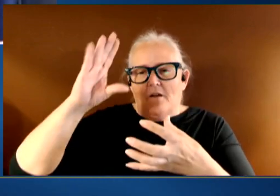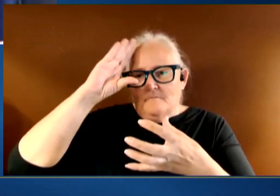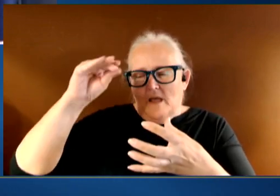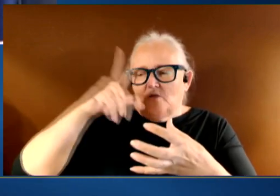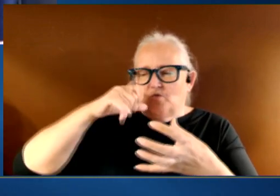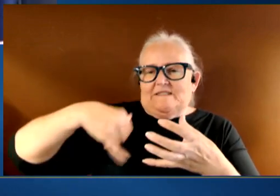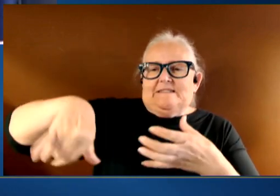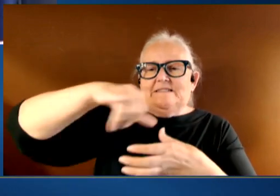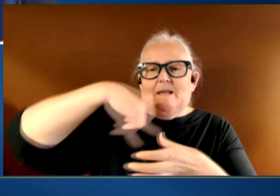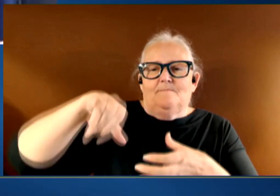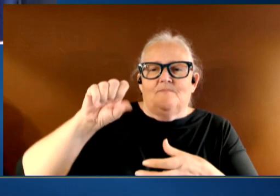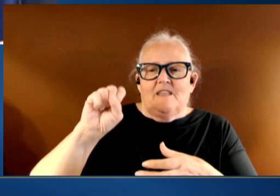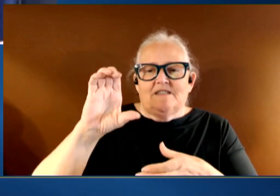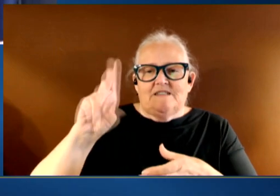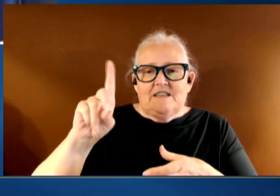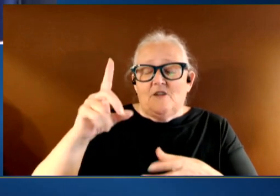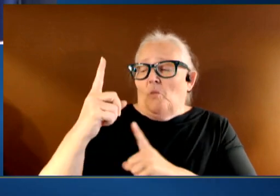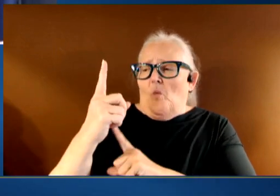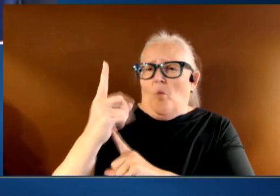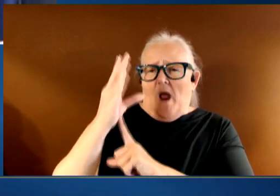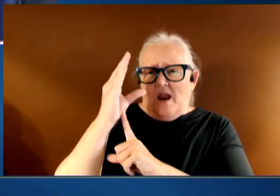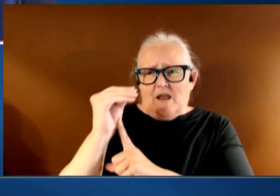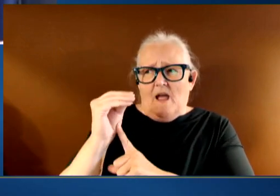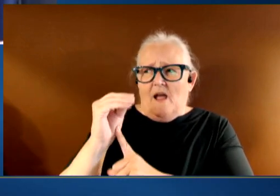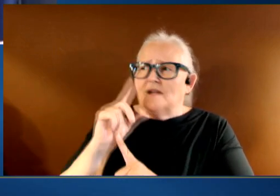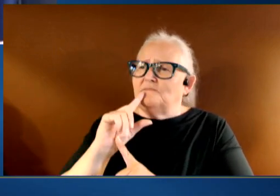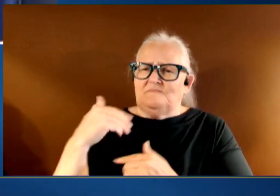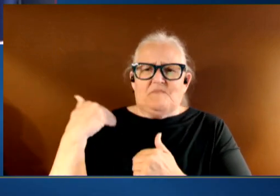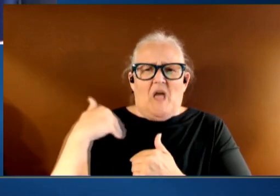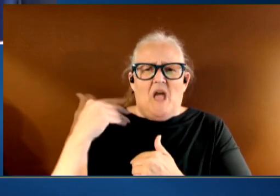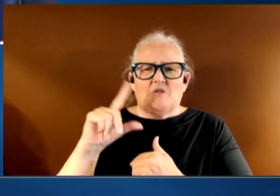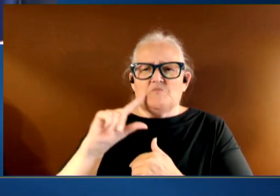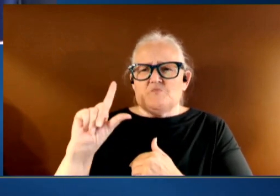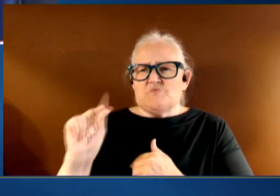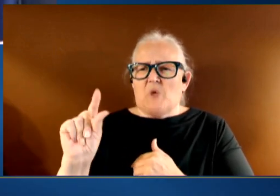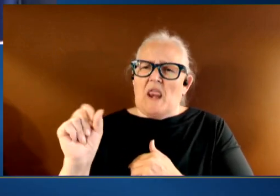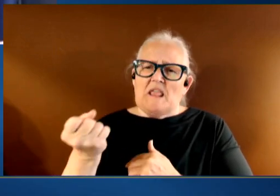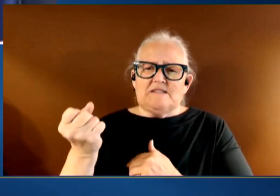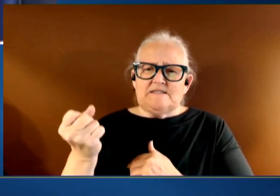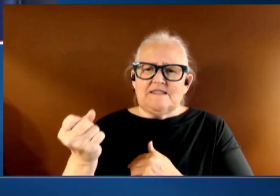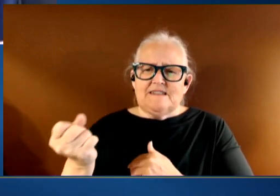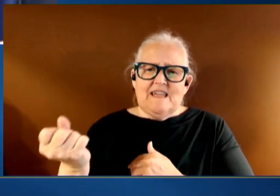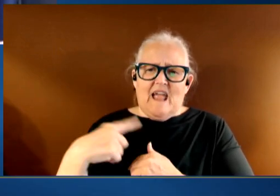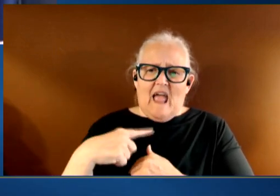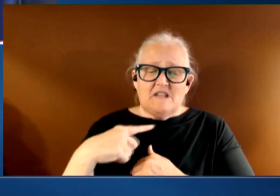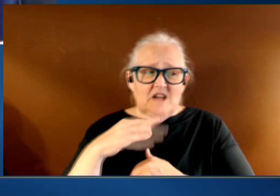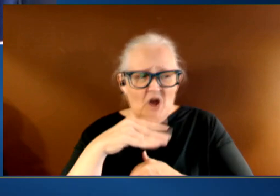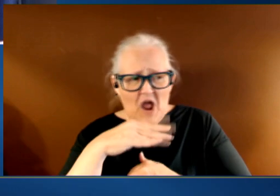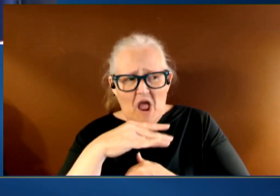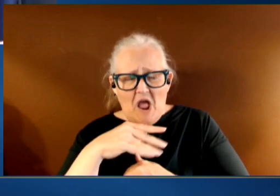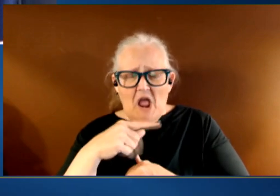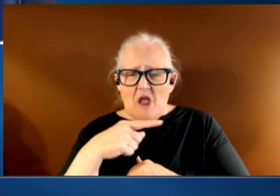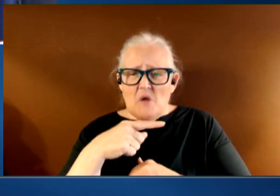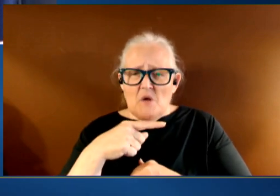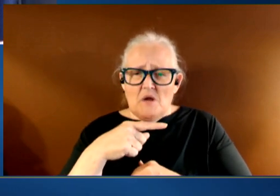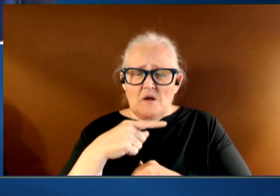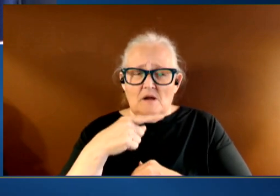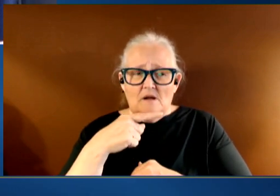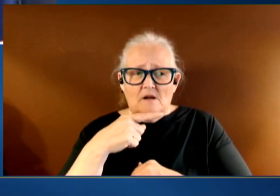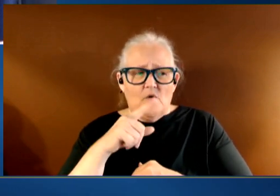gentleman who's in his 20s and asked me, ''Hey, would you get the gene therapy?'' And, you know,